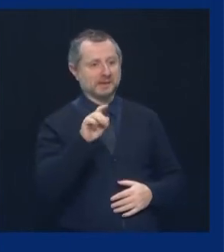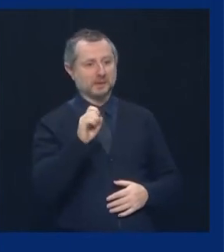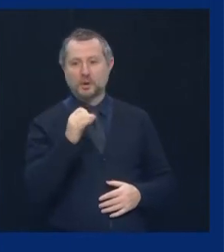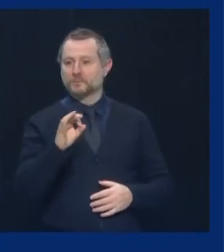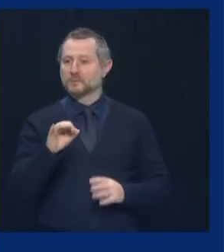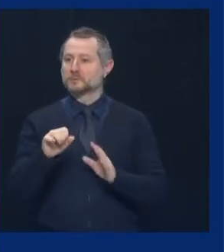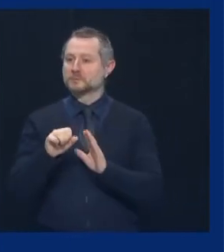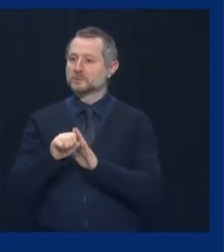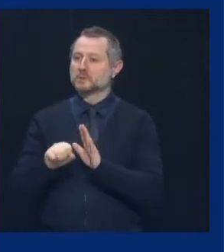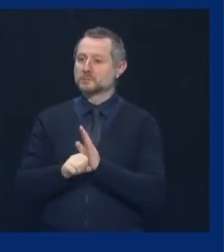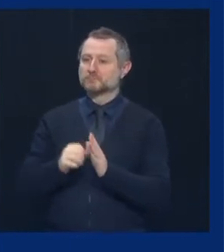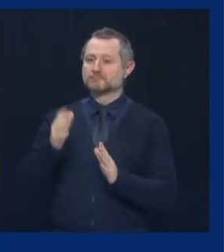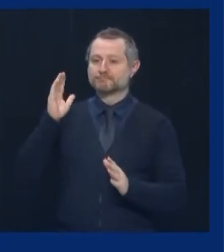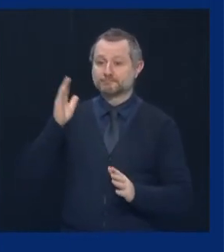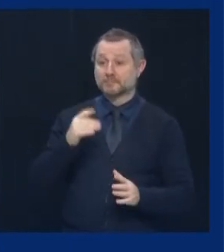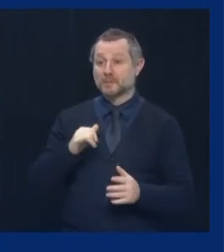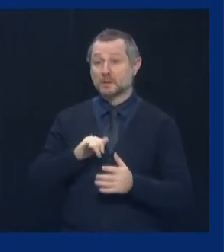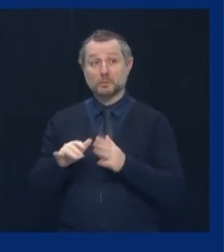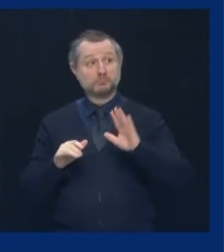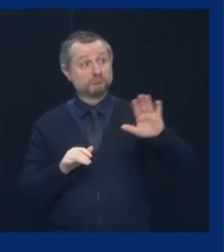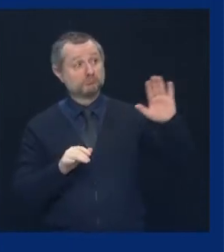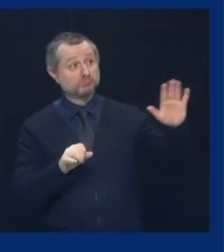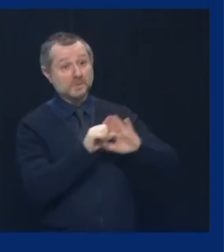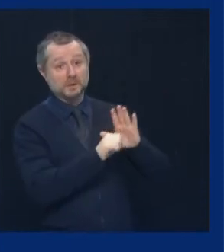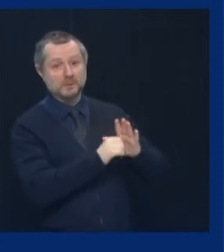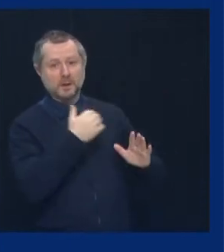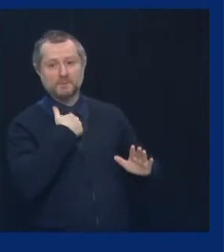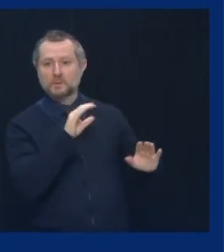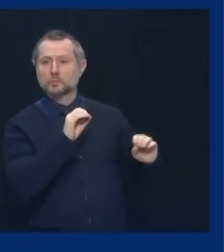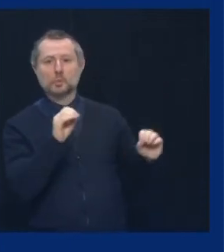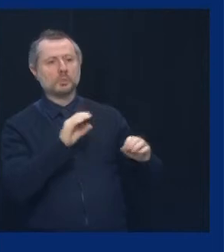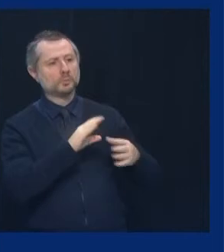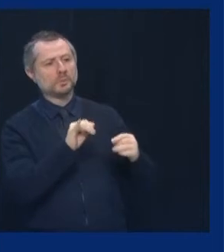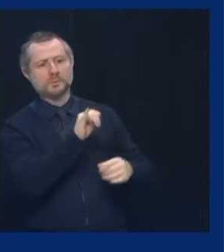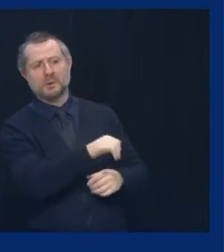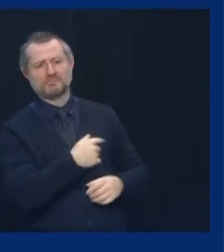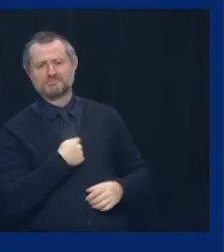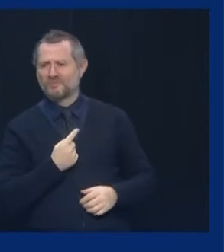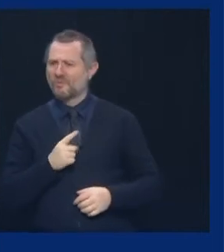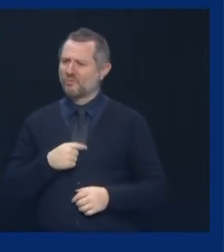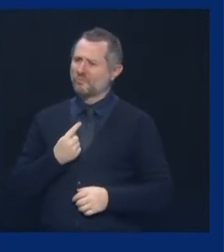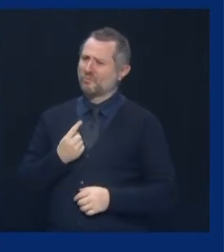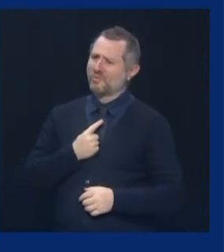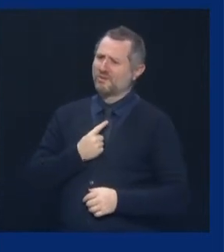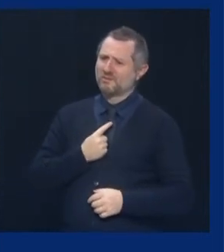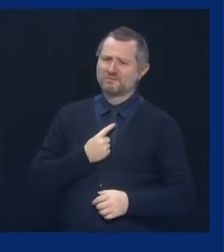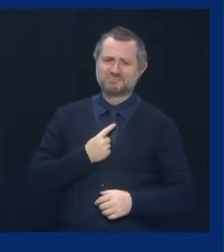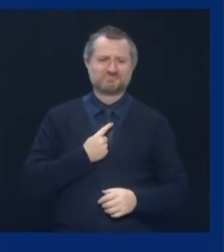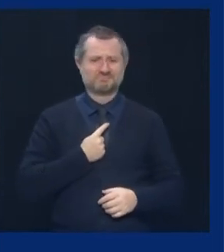THAT'S WHAT I WANT TO SPEAK TO IN THE STATE OF THE STATE. NO OTHER STATE IS DOING IT.